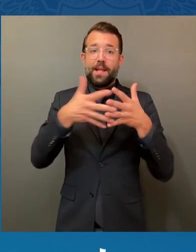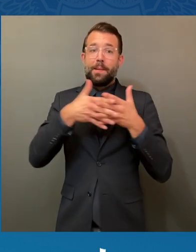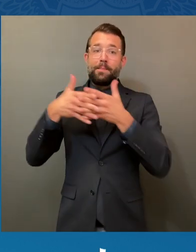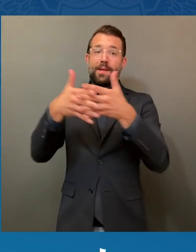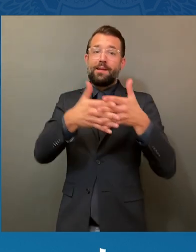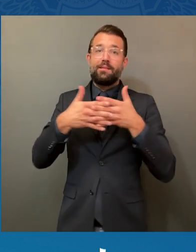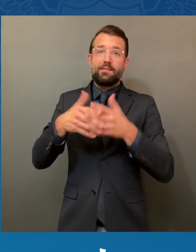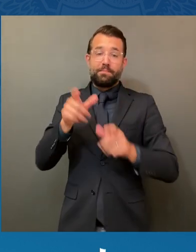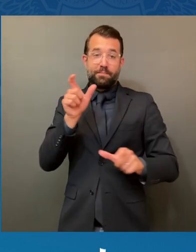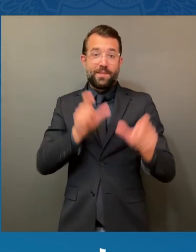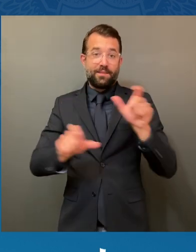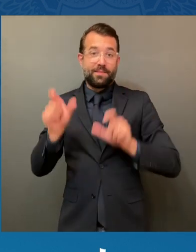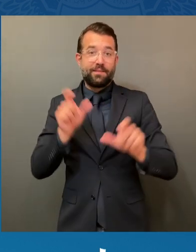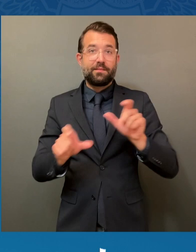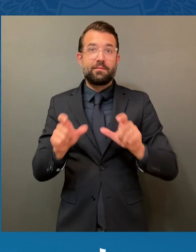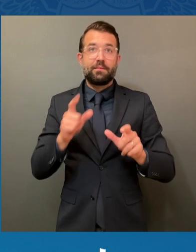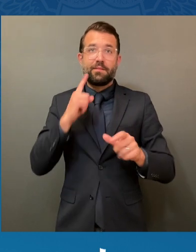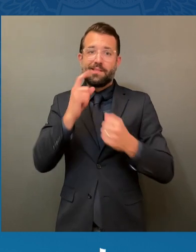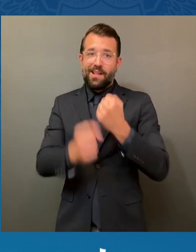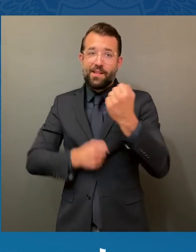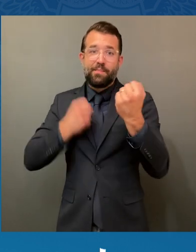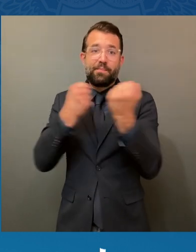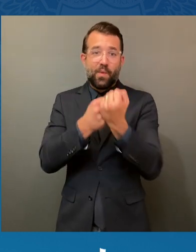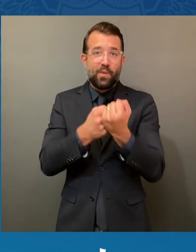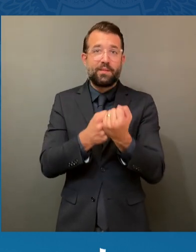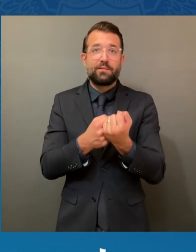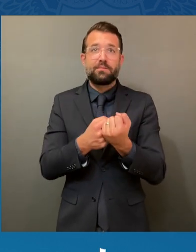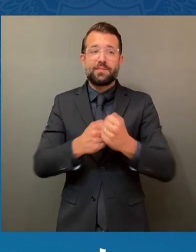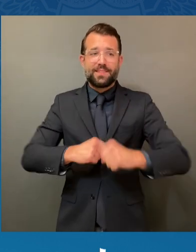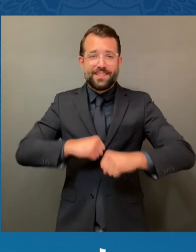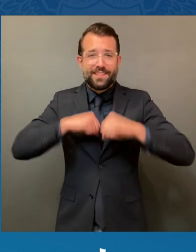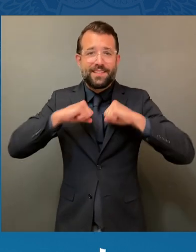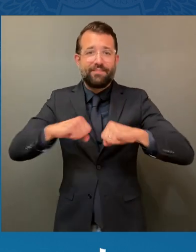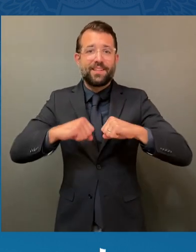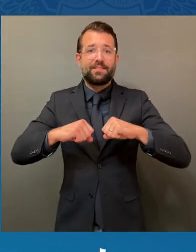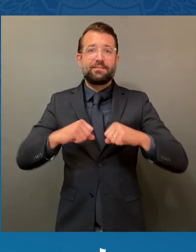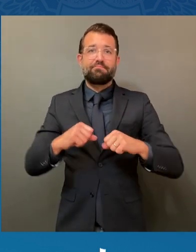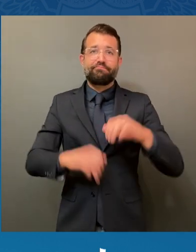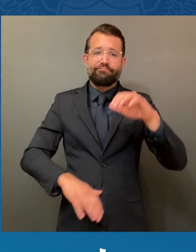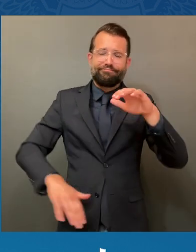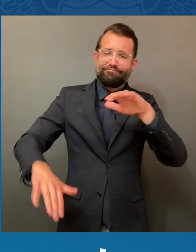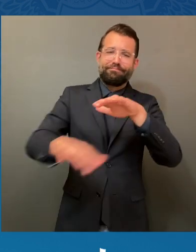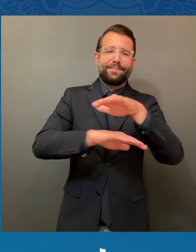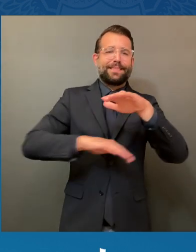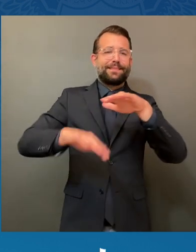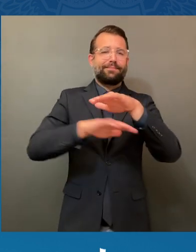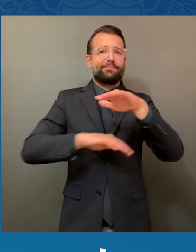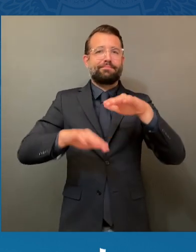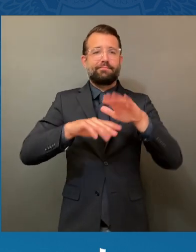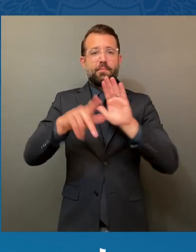to support and defend these foundational principles that are now at stake;